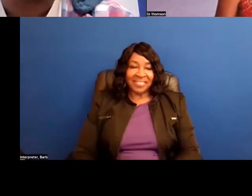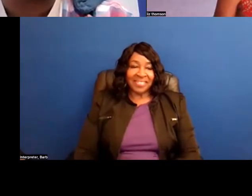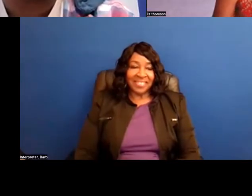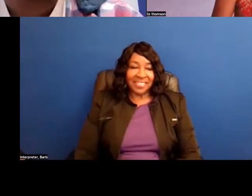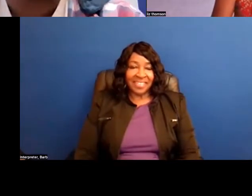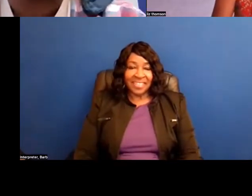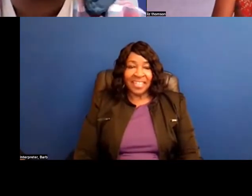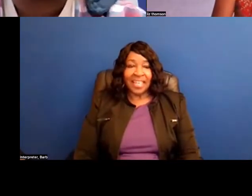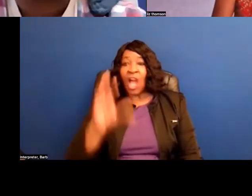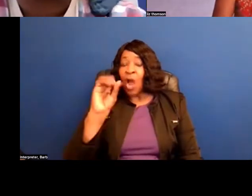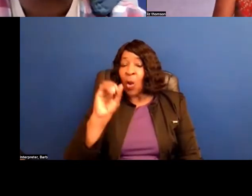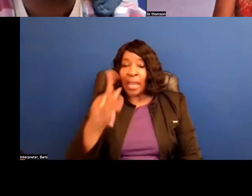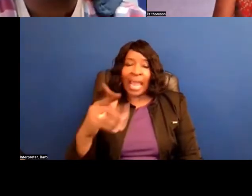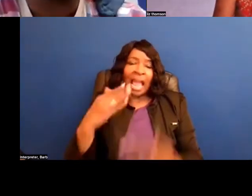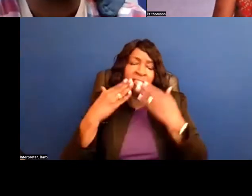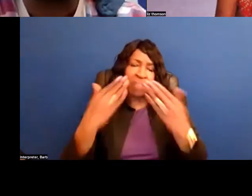Alrighty, thank you for that question.